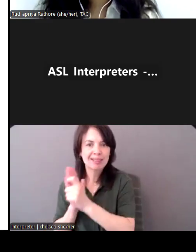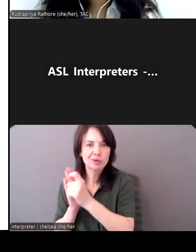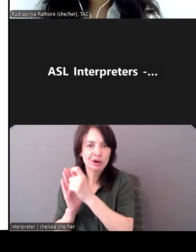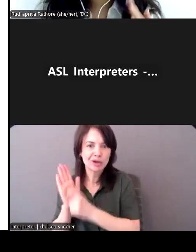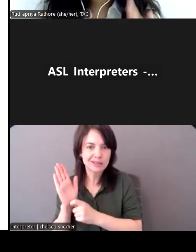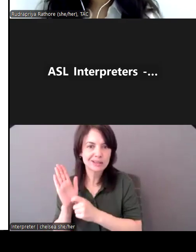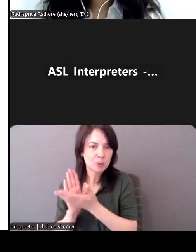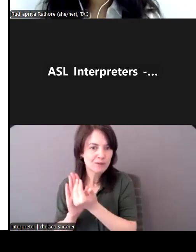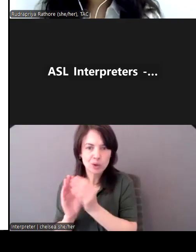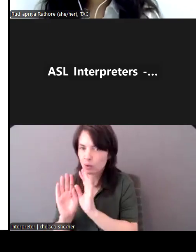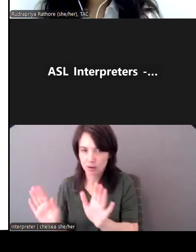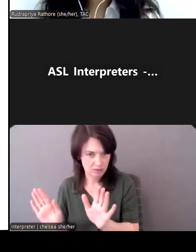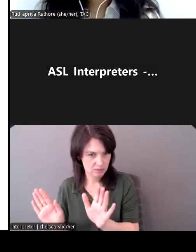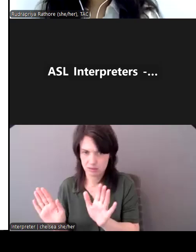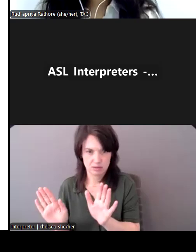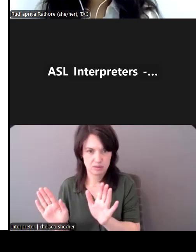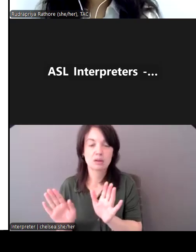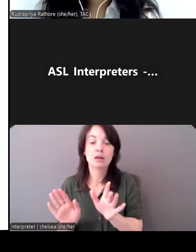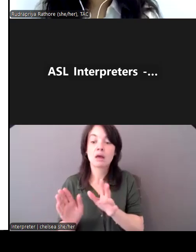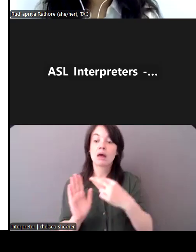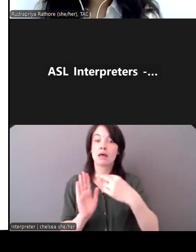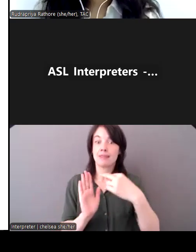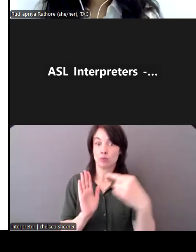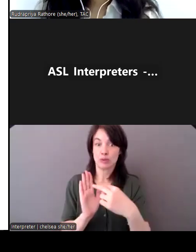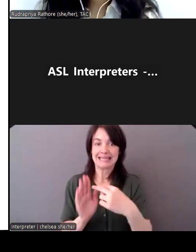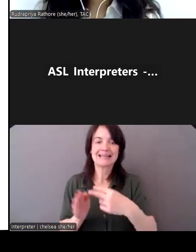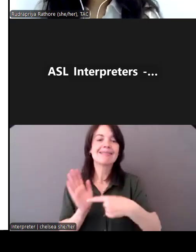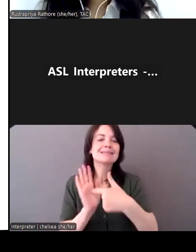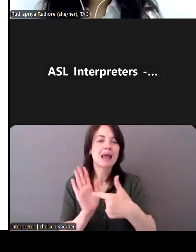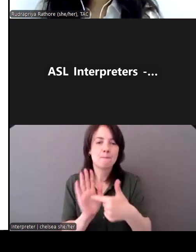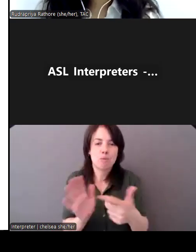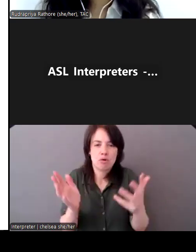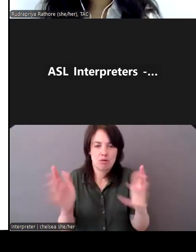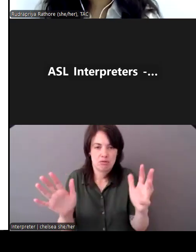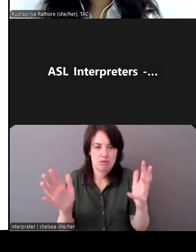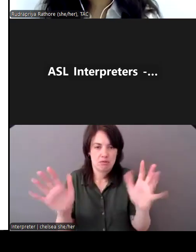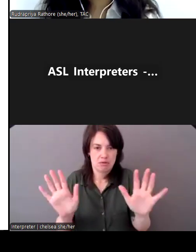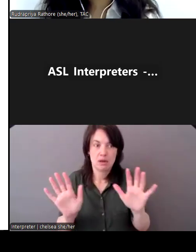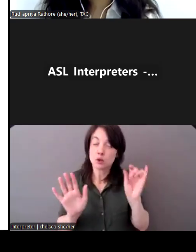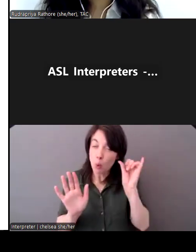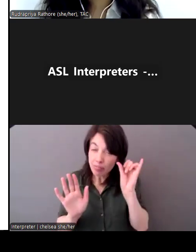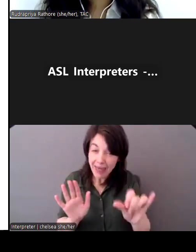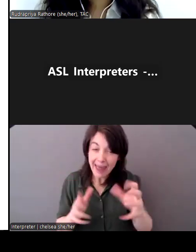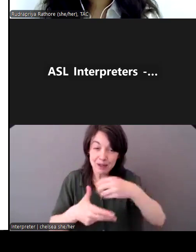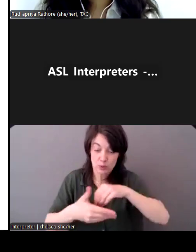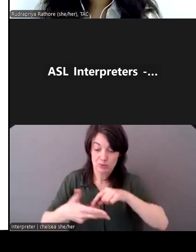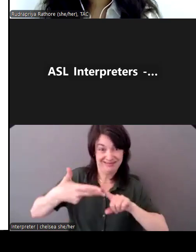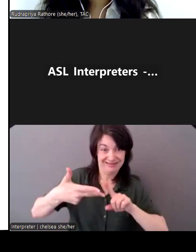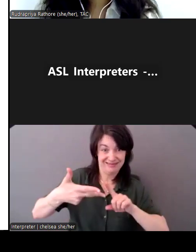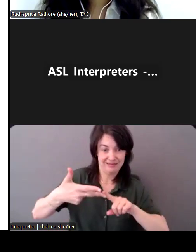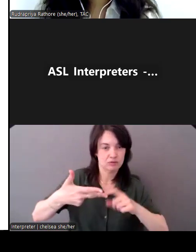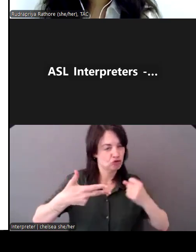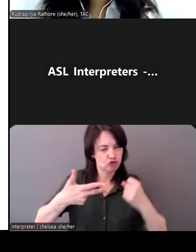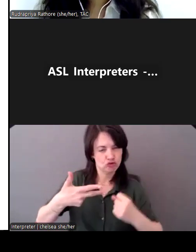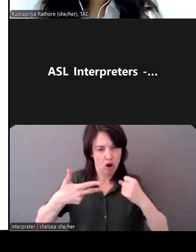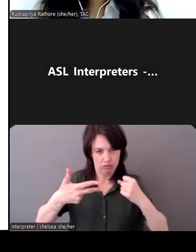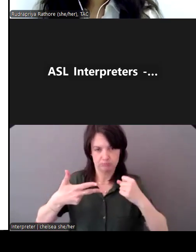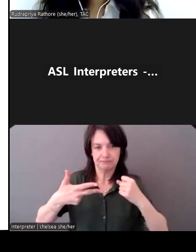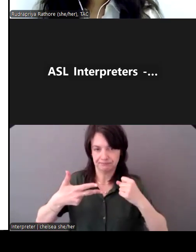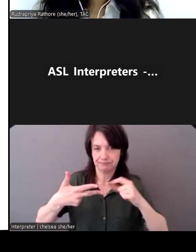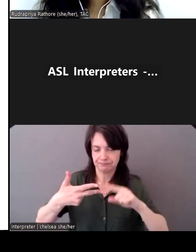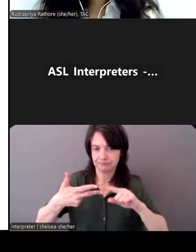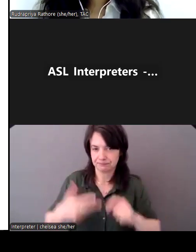they judge purely based on the sample and so that needs to be a very strong part of your application